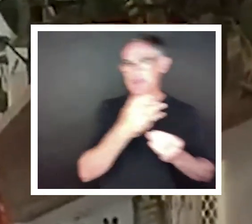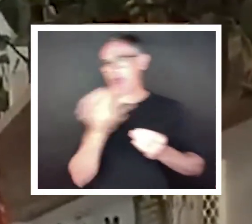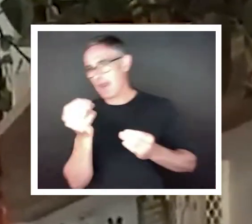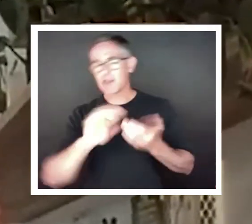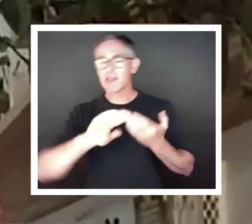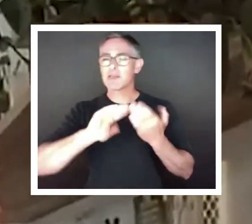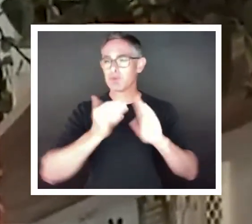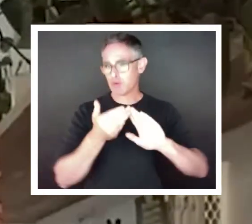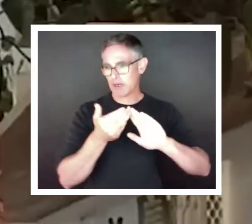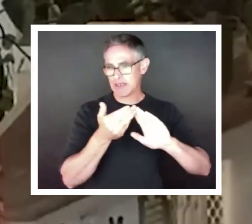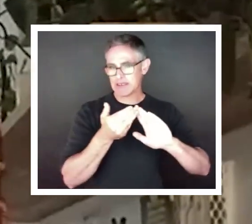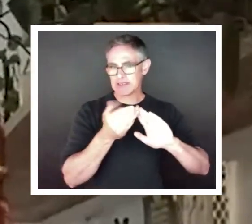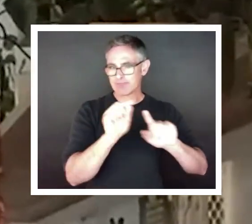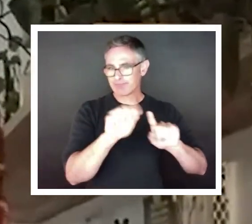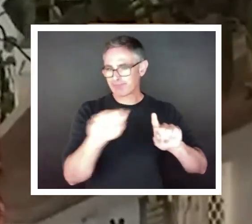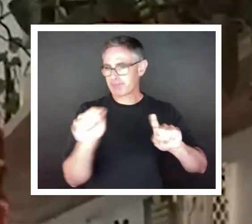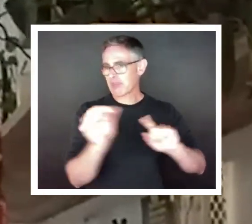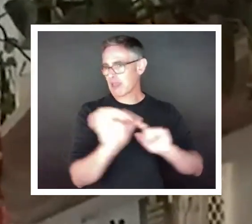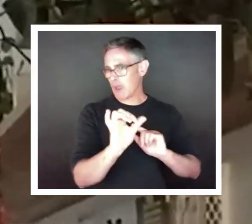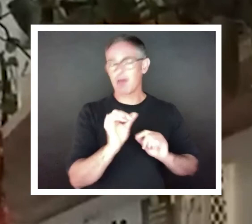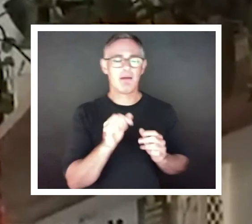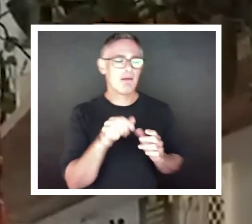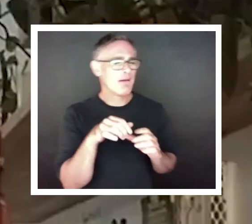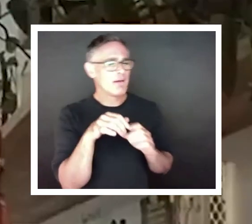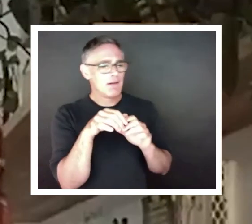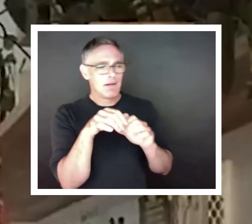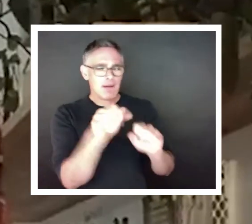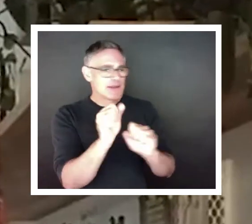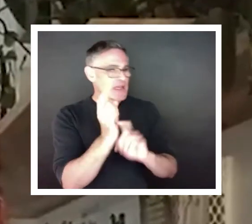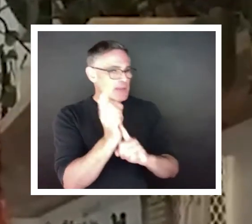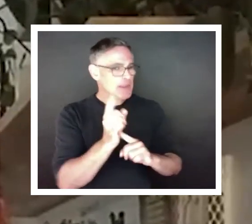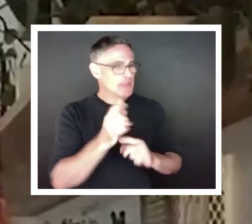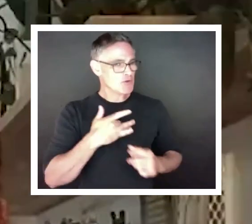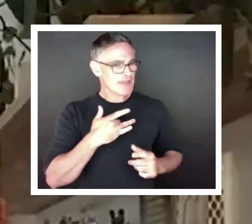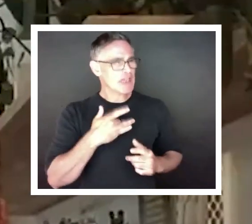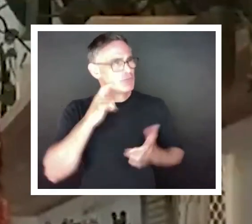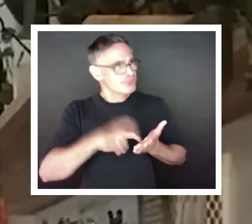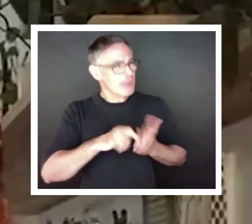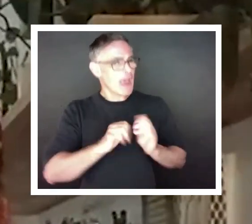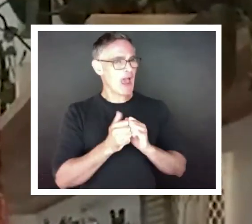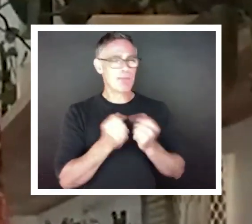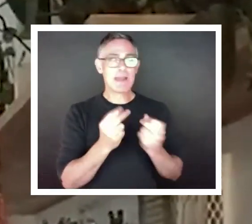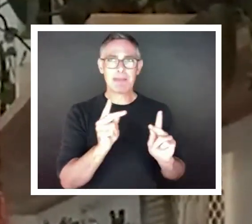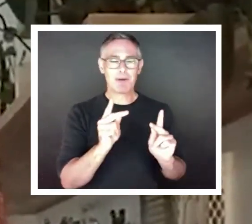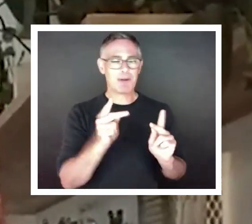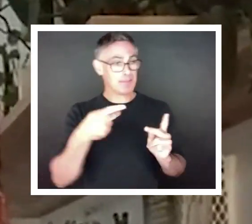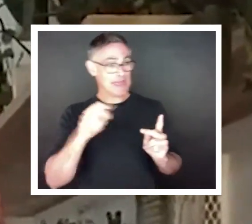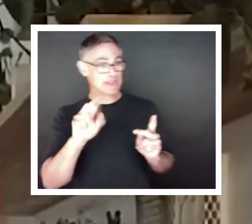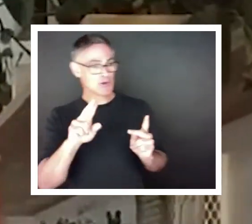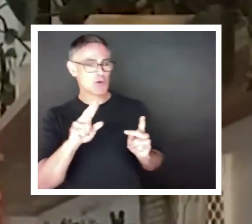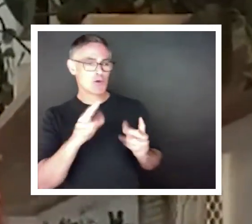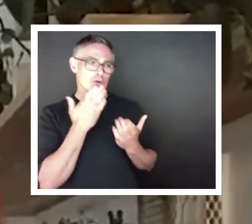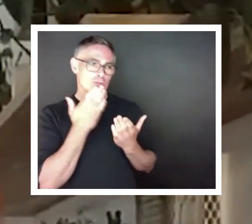Please take a moment to feel how so many people at PSU appreciate the work you've done to get to this moment.